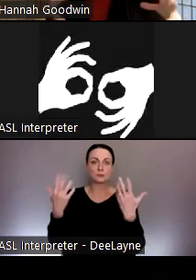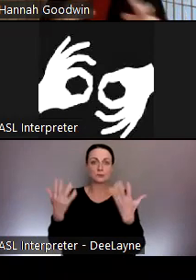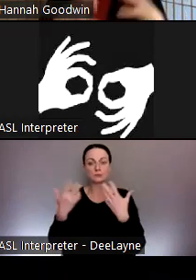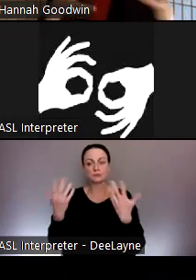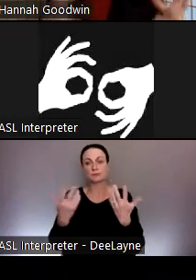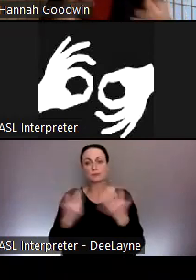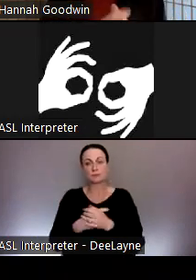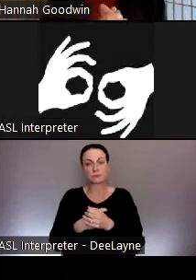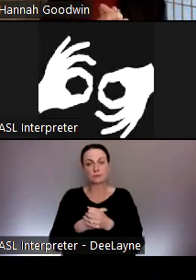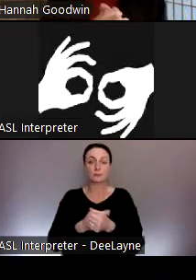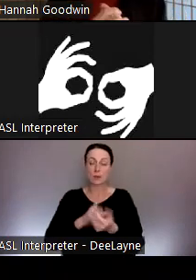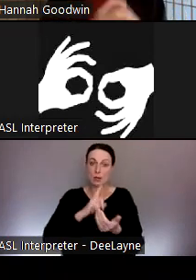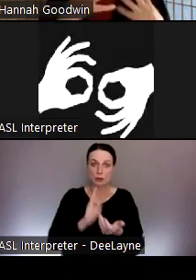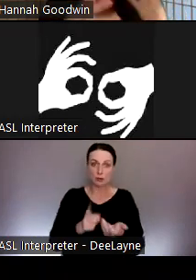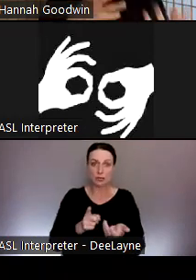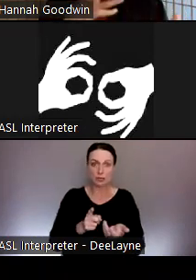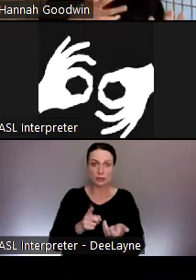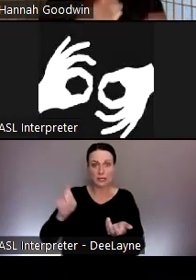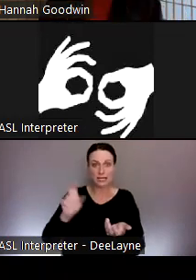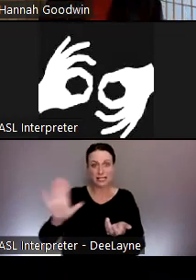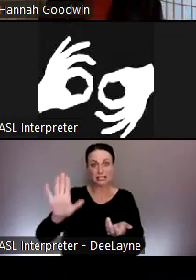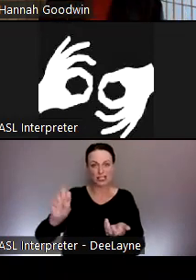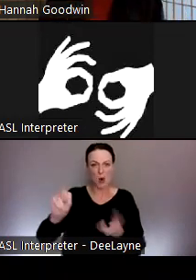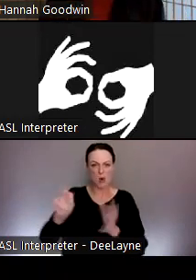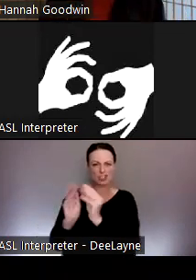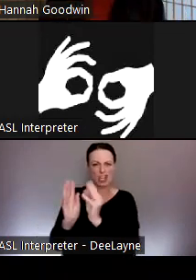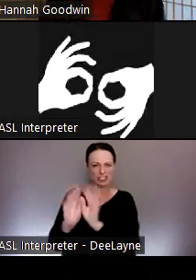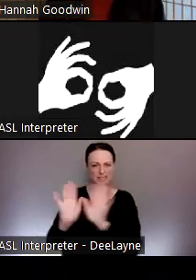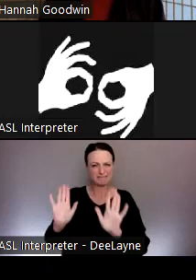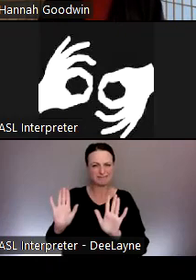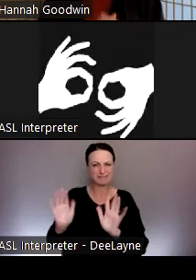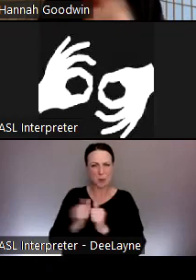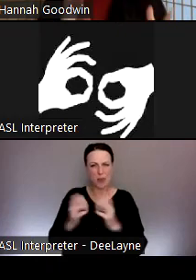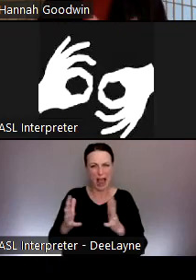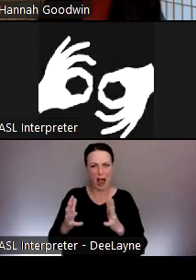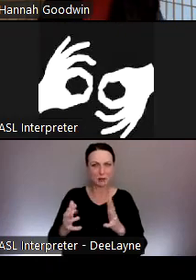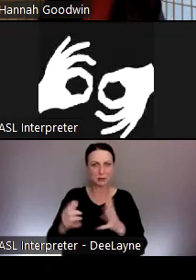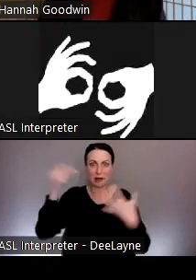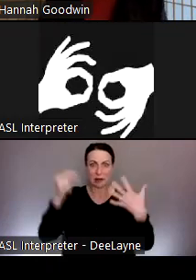that really needs its own session. But in general, yes.